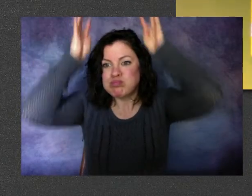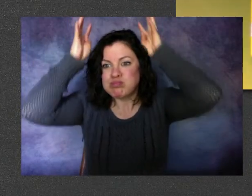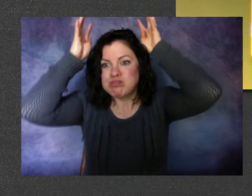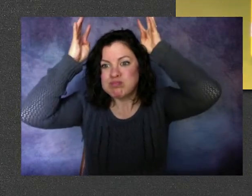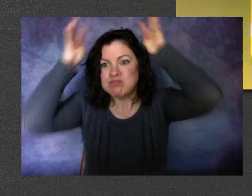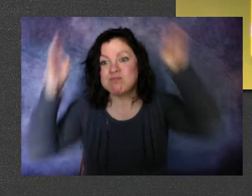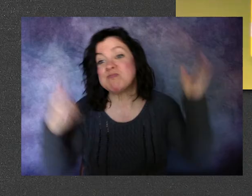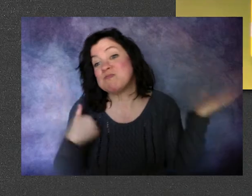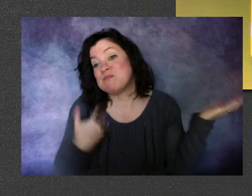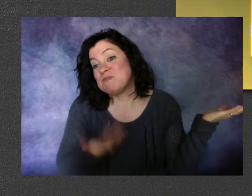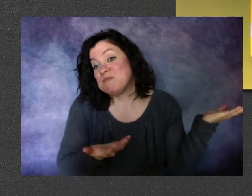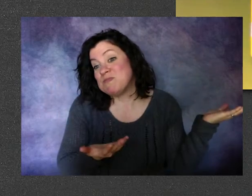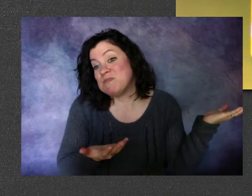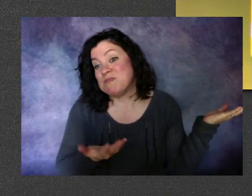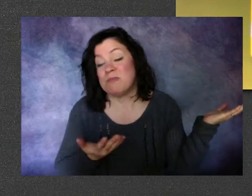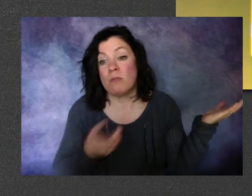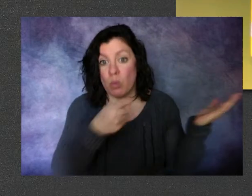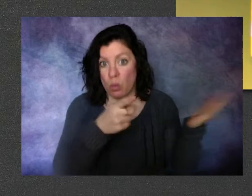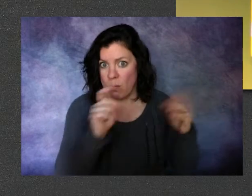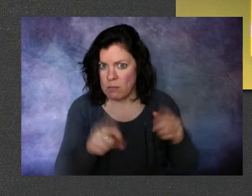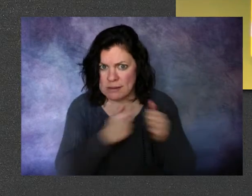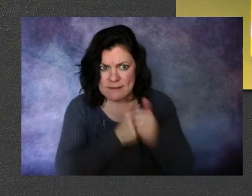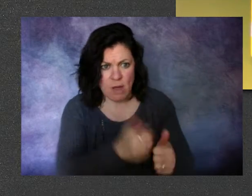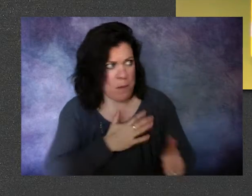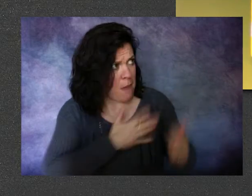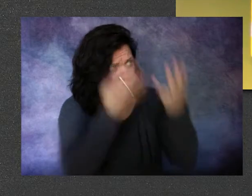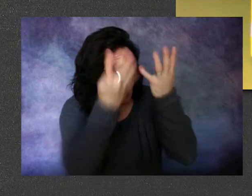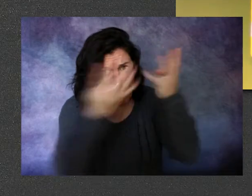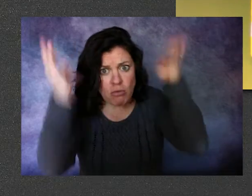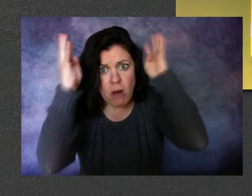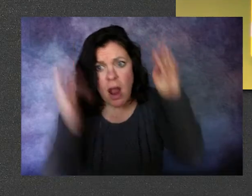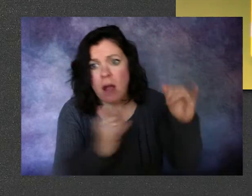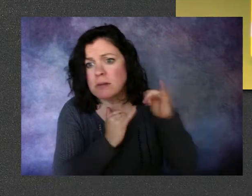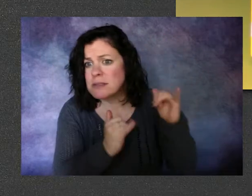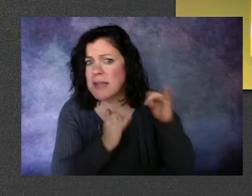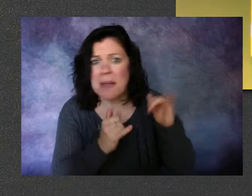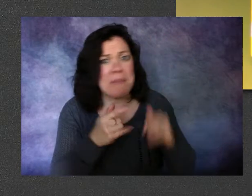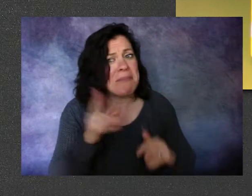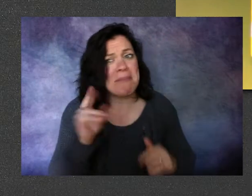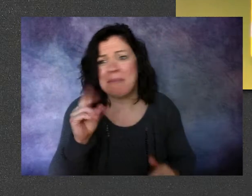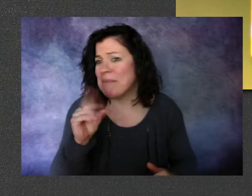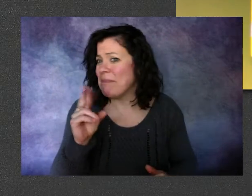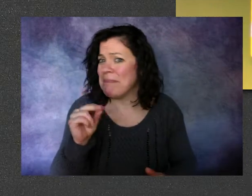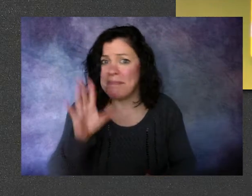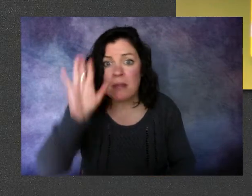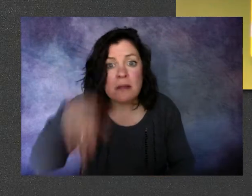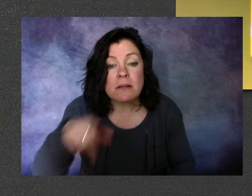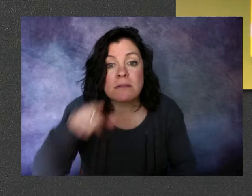I thought that would be my special hat, but you don't have to have the same type of hat as me, because guess what?